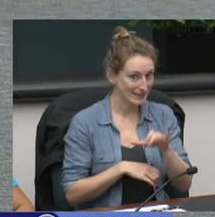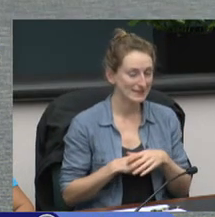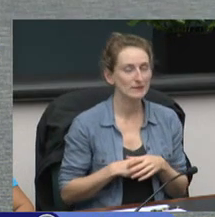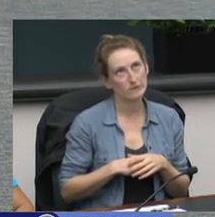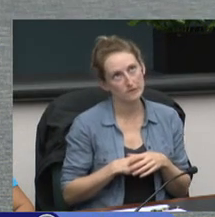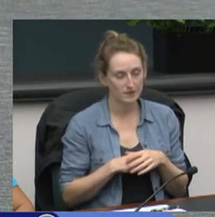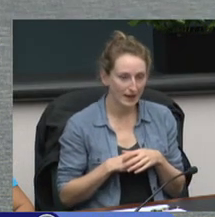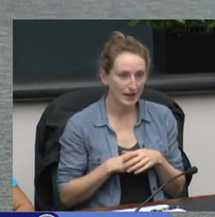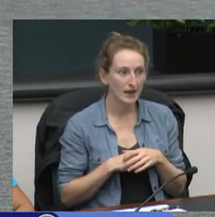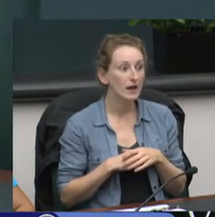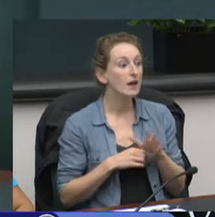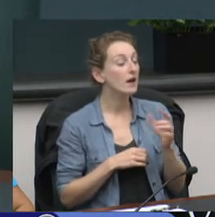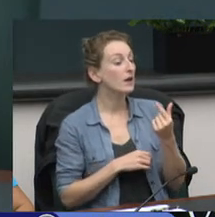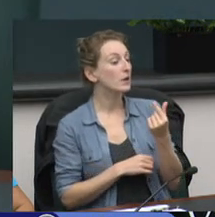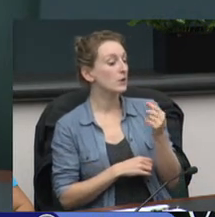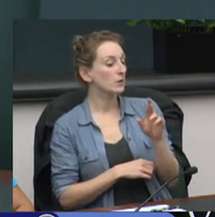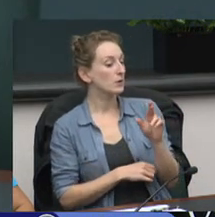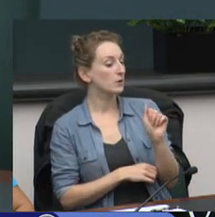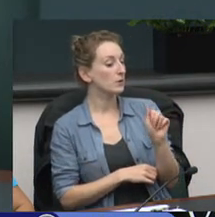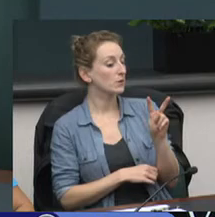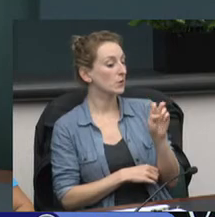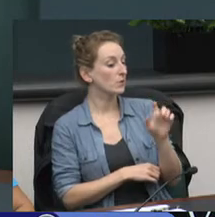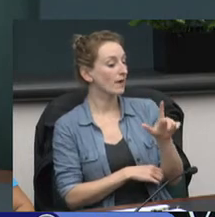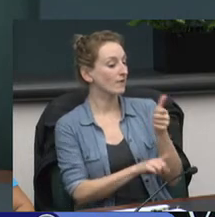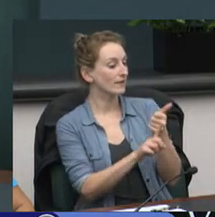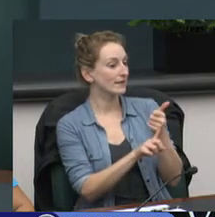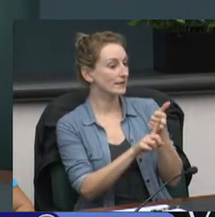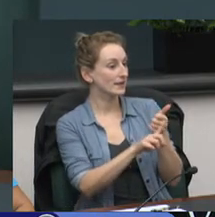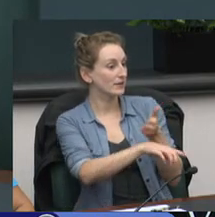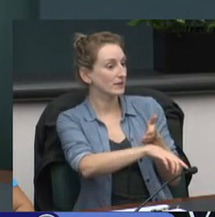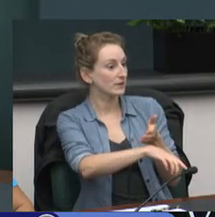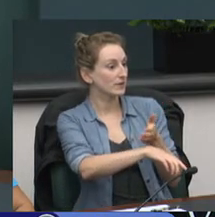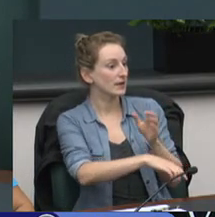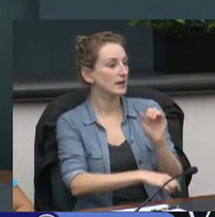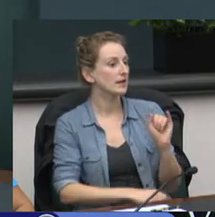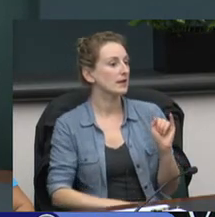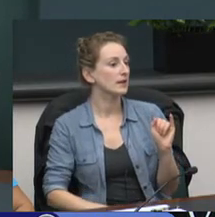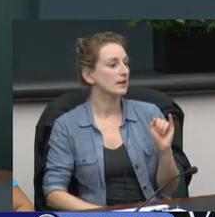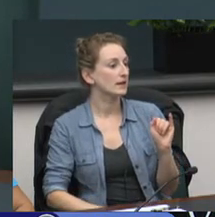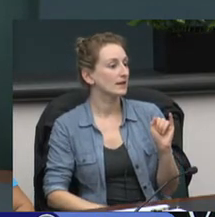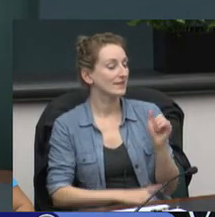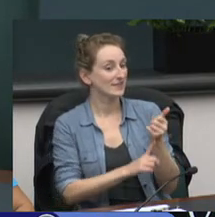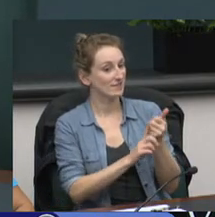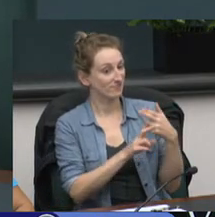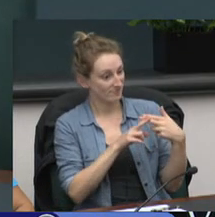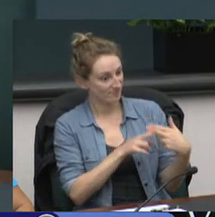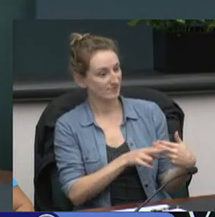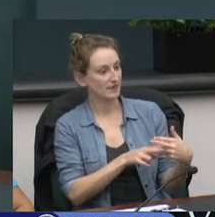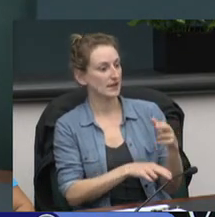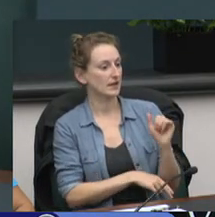gravel considered an improved surface what is gravel considered it counts